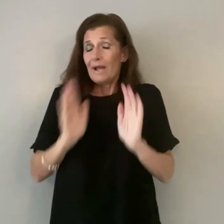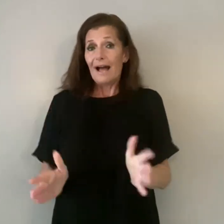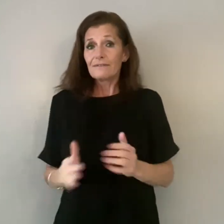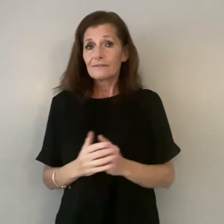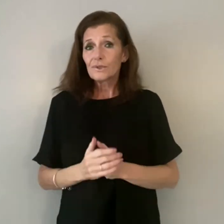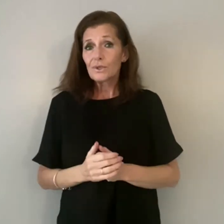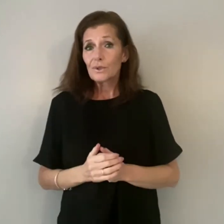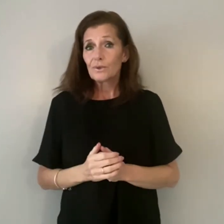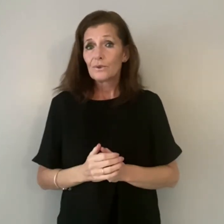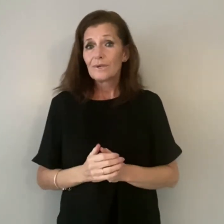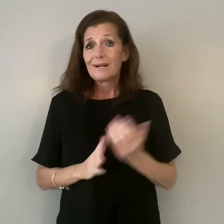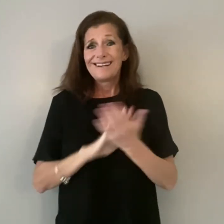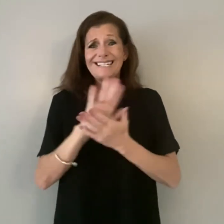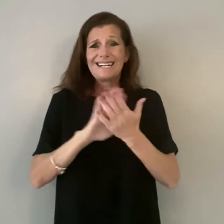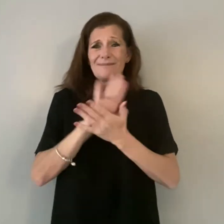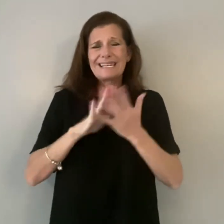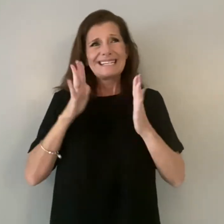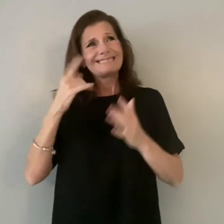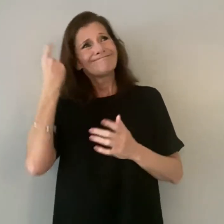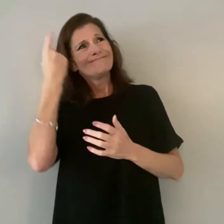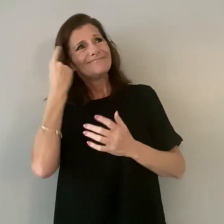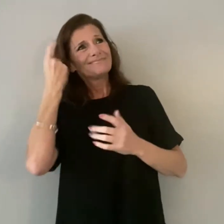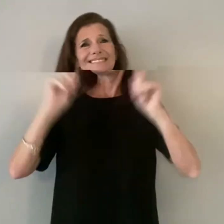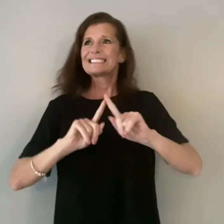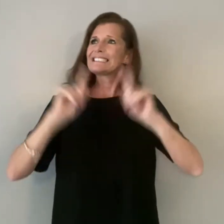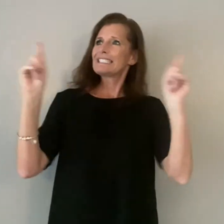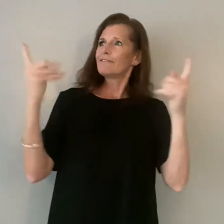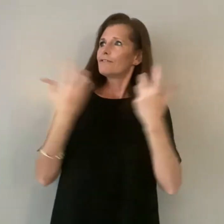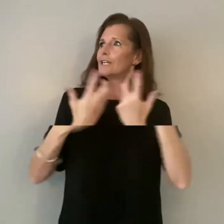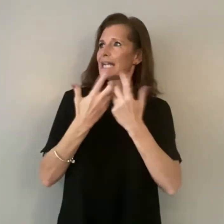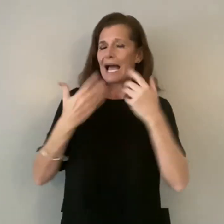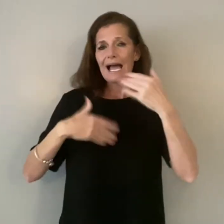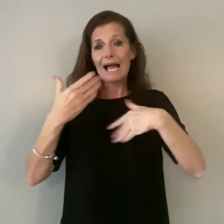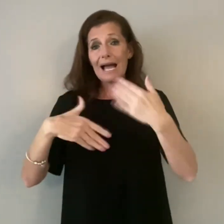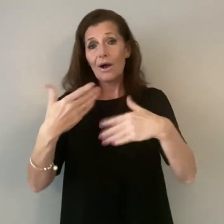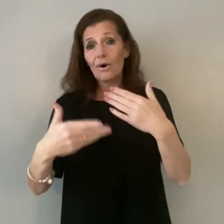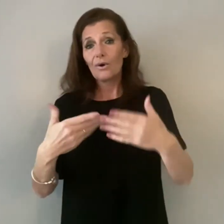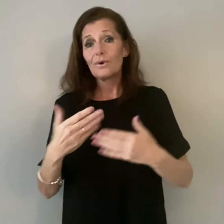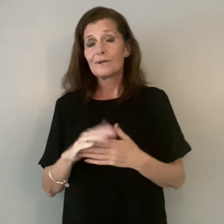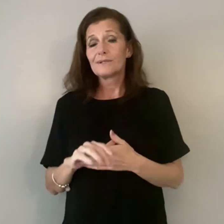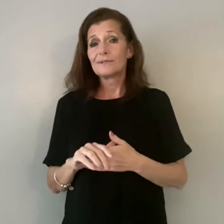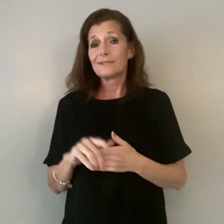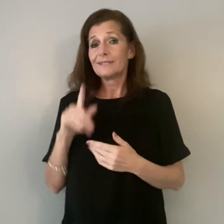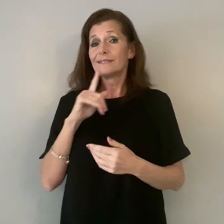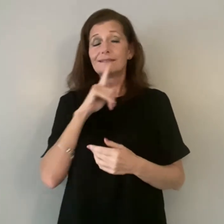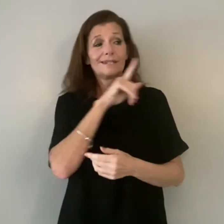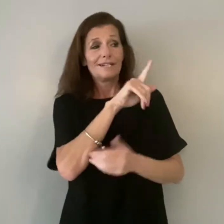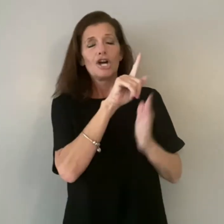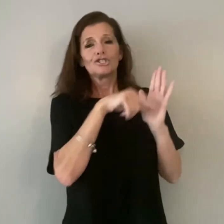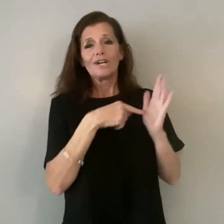because we have to, and we need to think differently about the way that we do things. Yeah, it's so true.